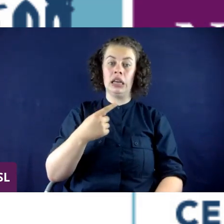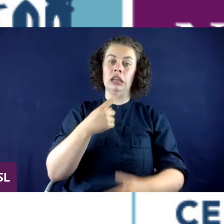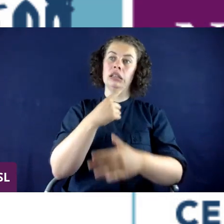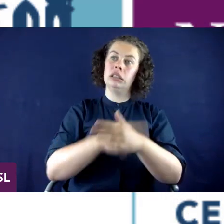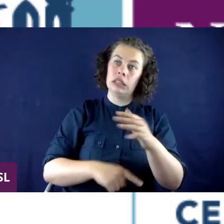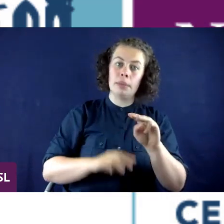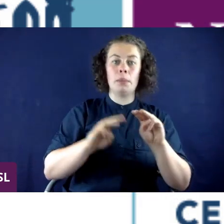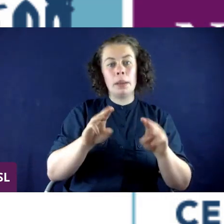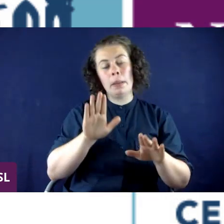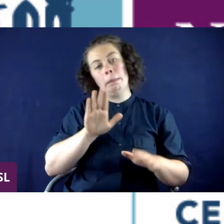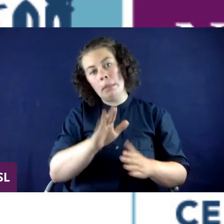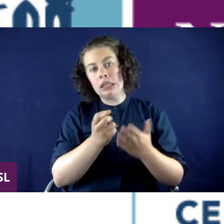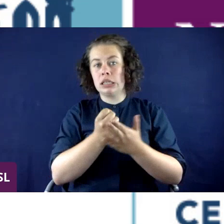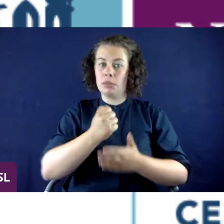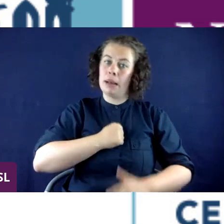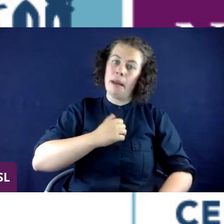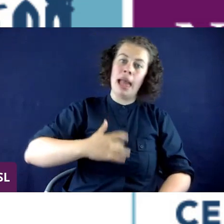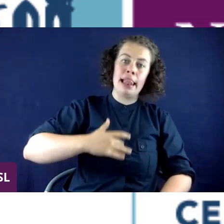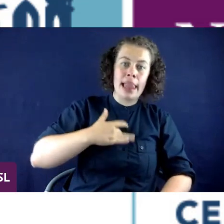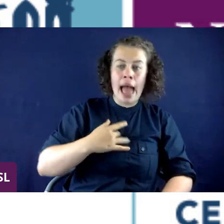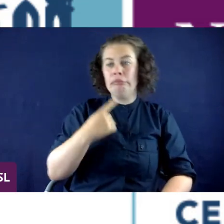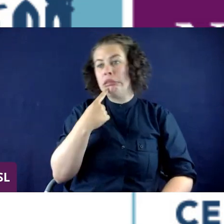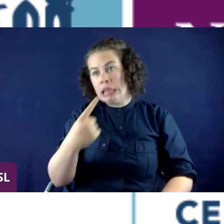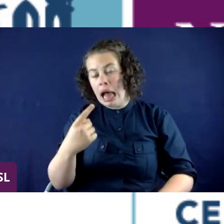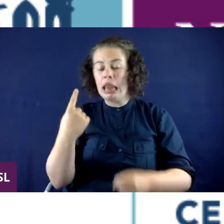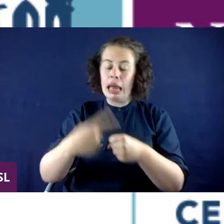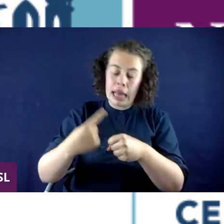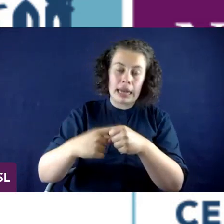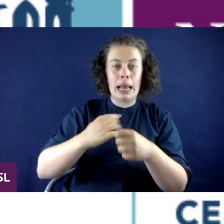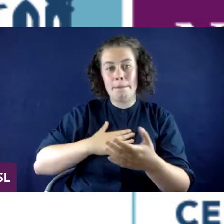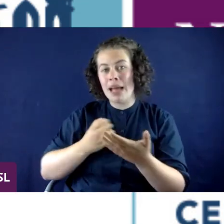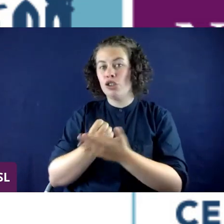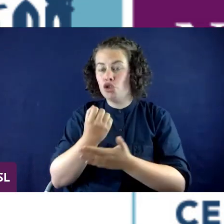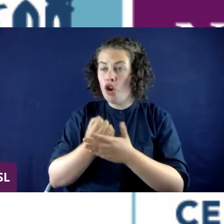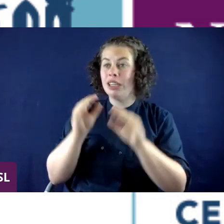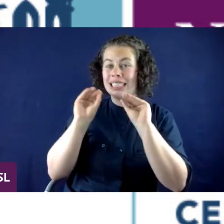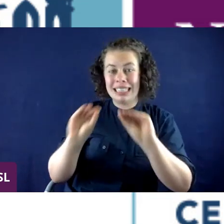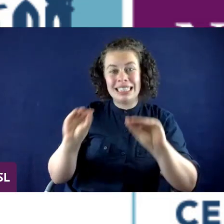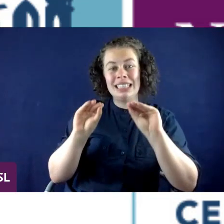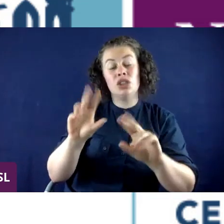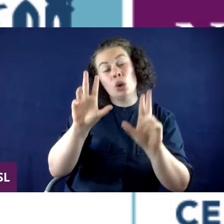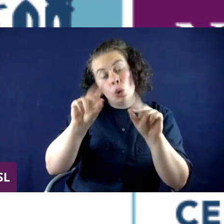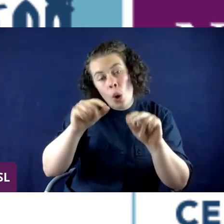The child will have realise that I am a very boring individual and would have moved on.